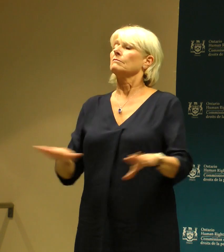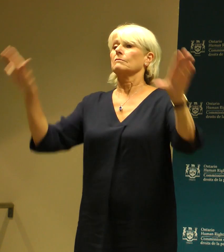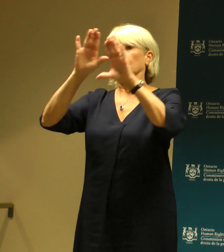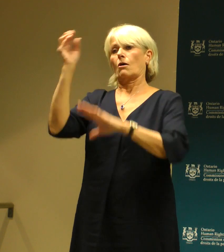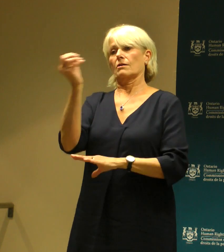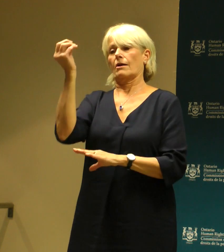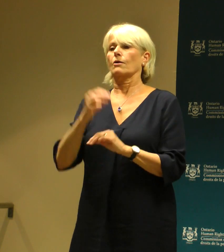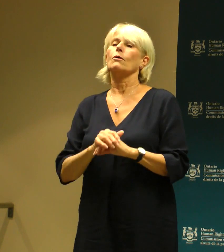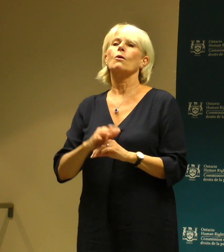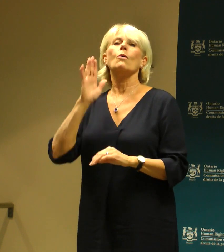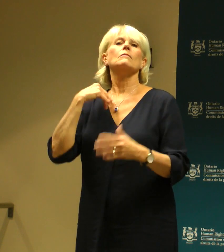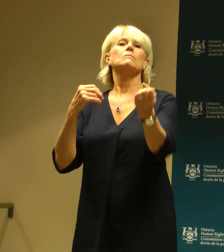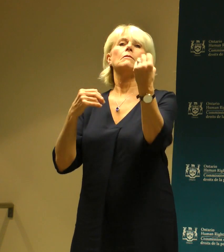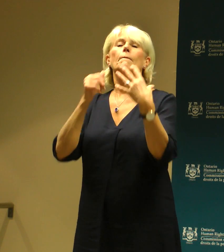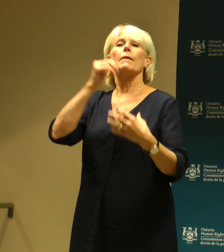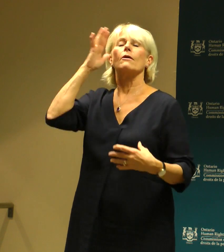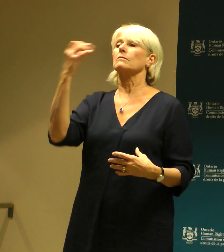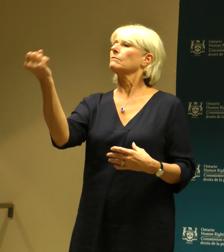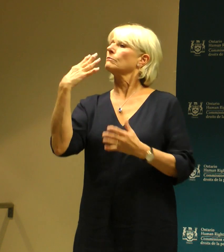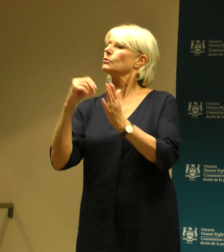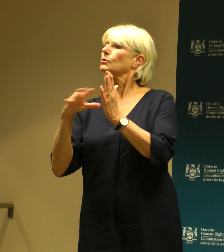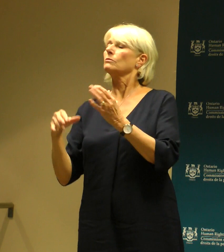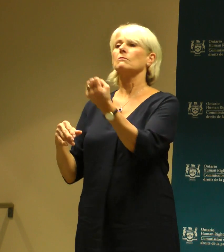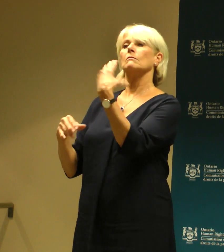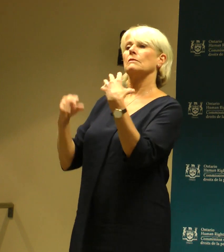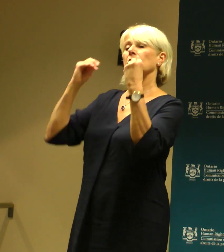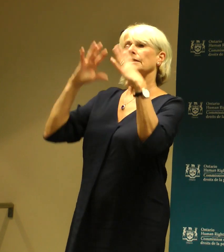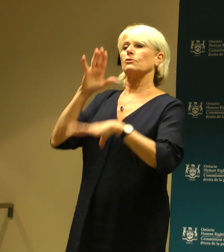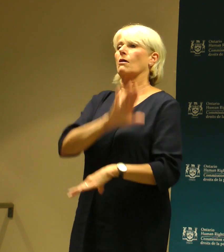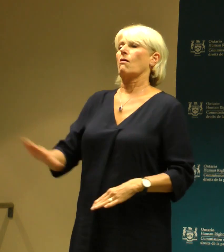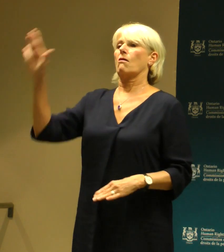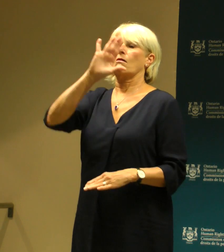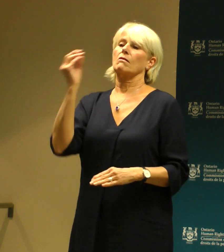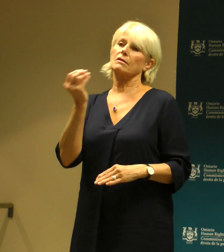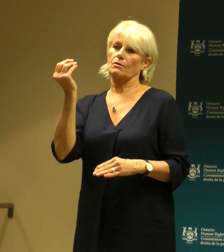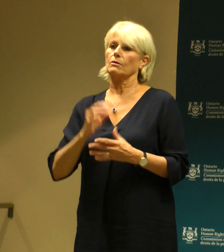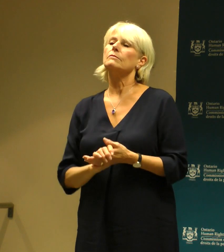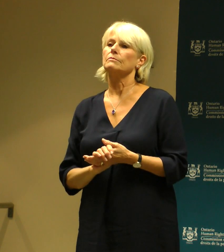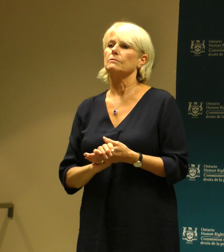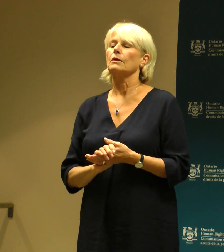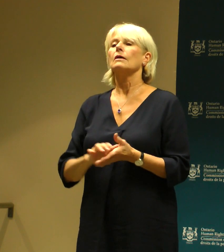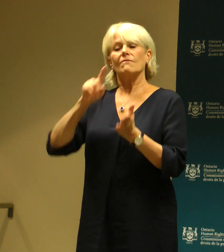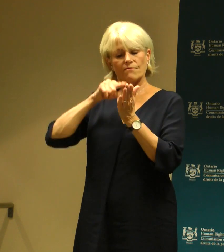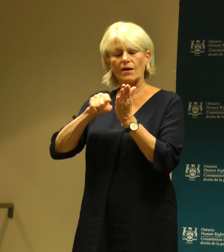We will hear from parents, from students and educators from across Ontario. We will investigate practices